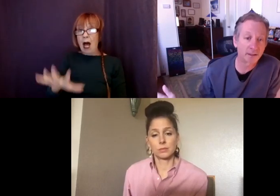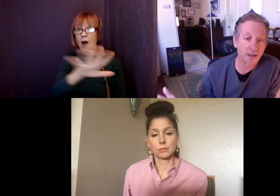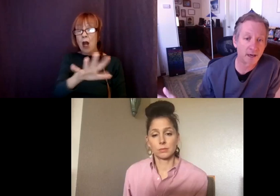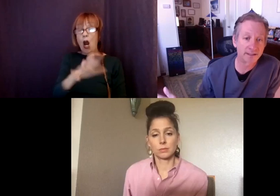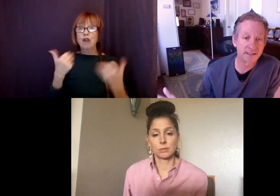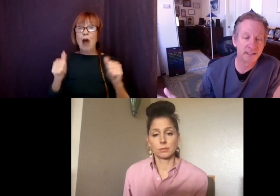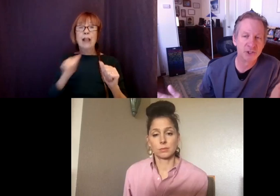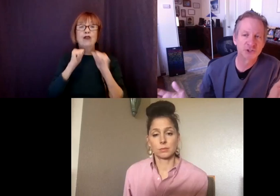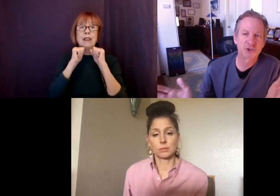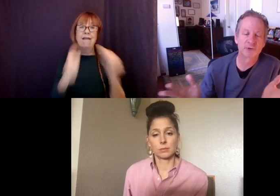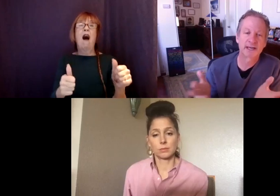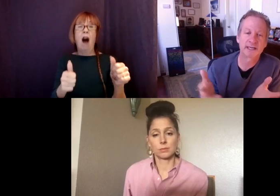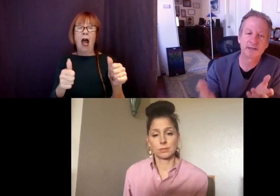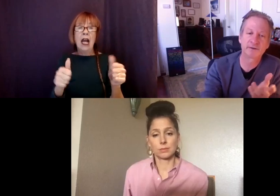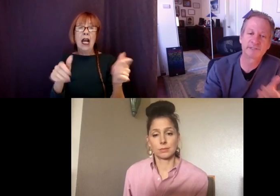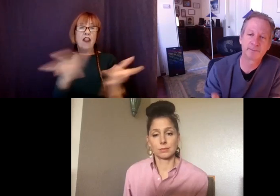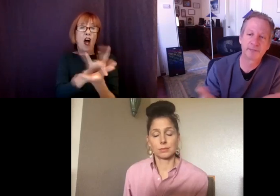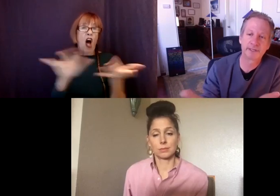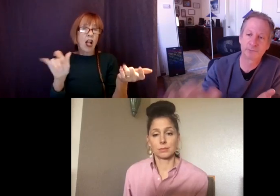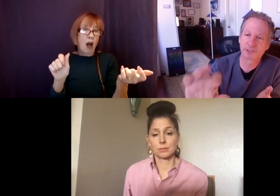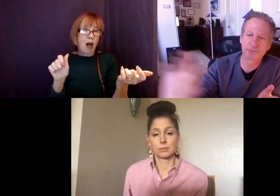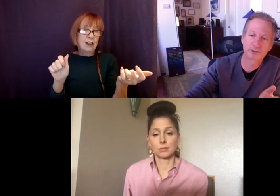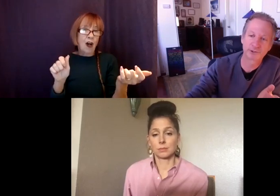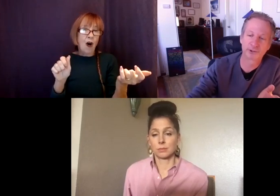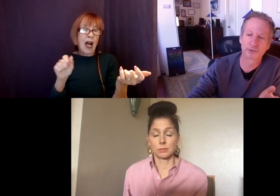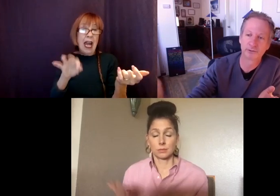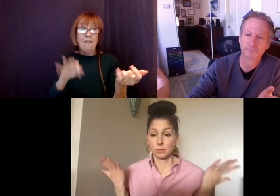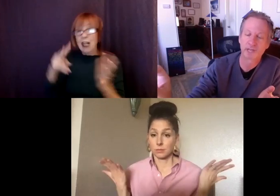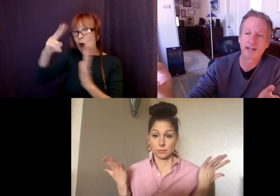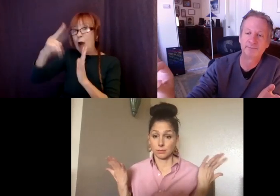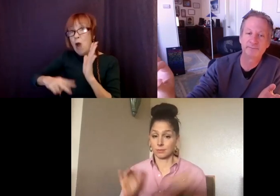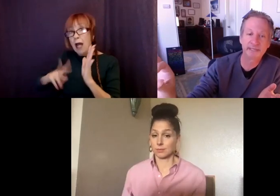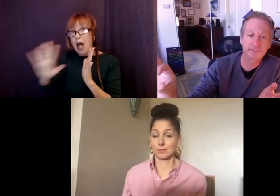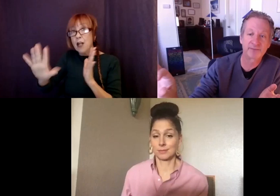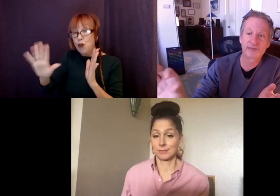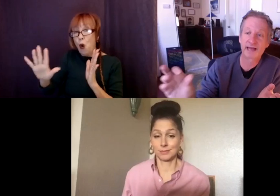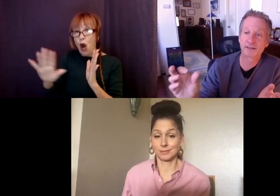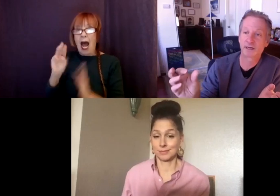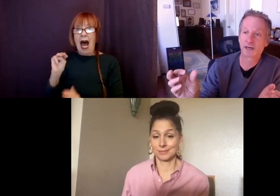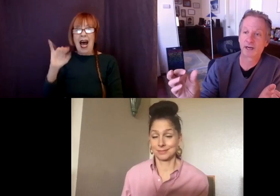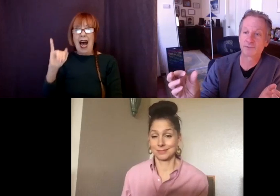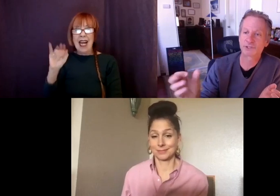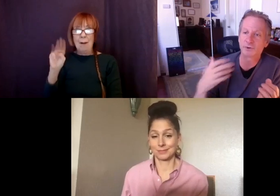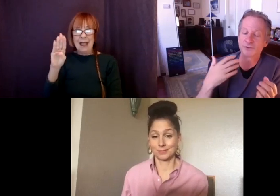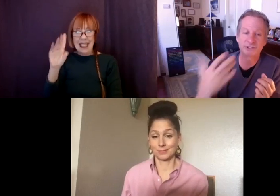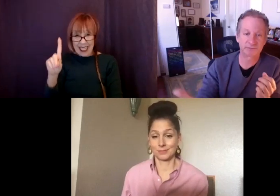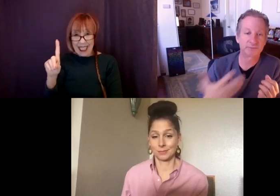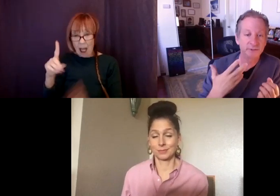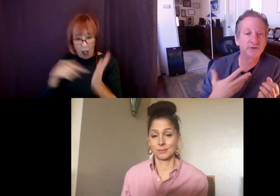So when I hear of somebody, when I read on your IMDB about that, I was, just you know